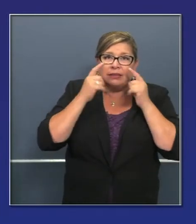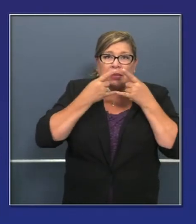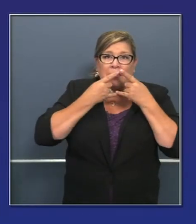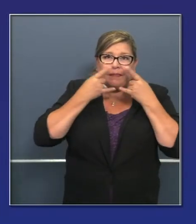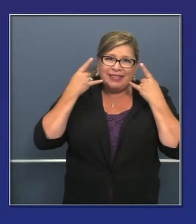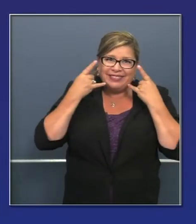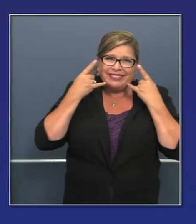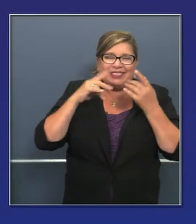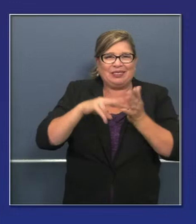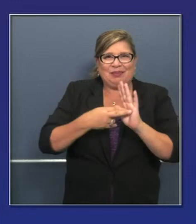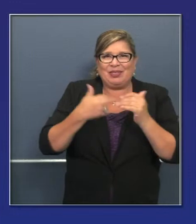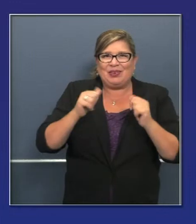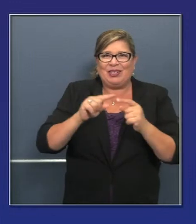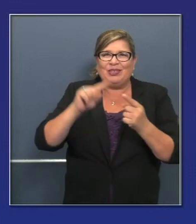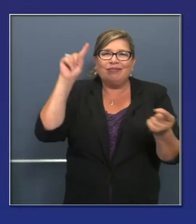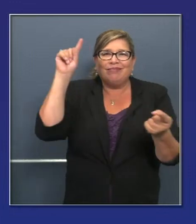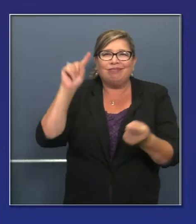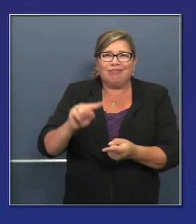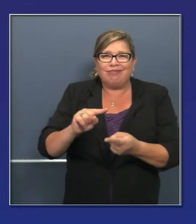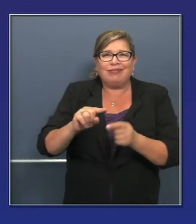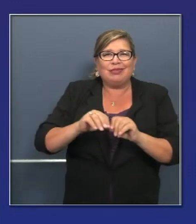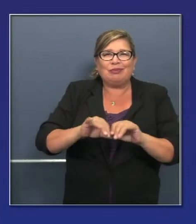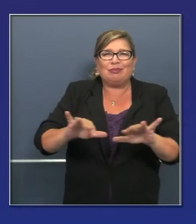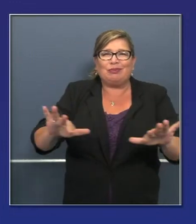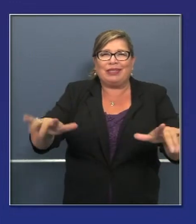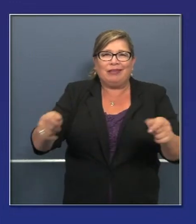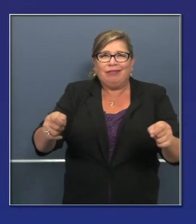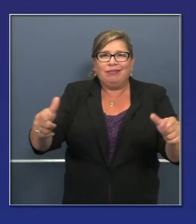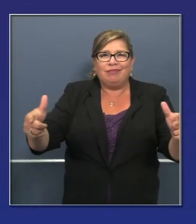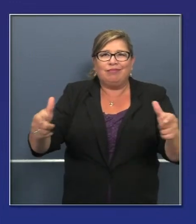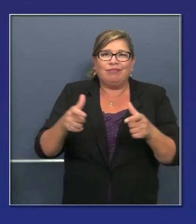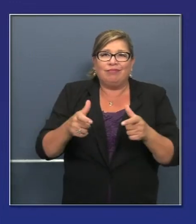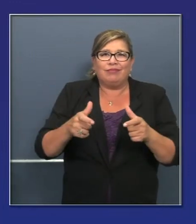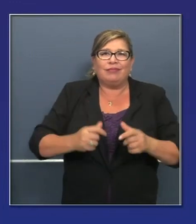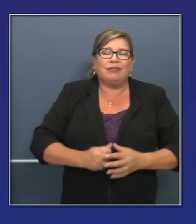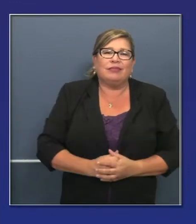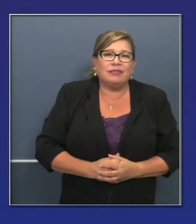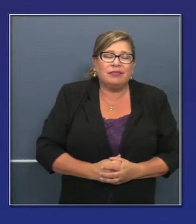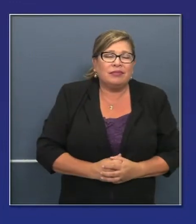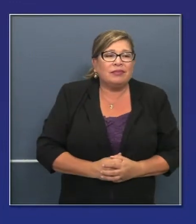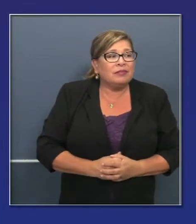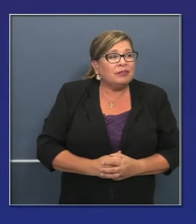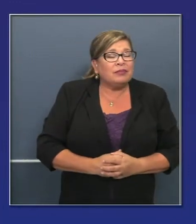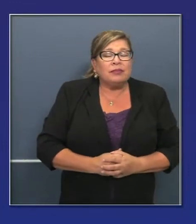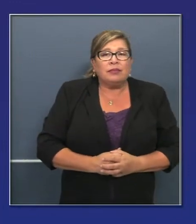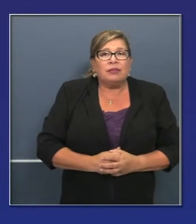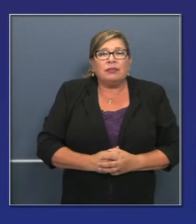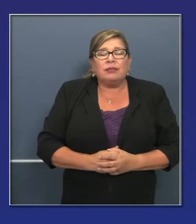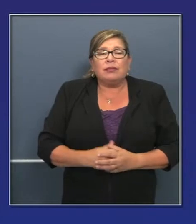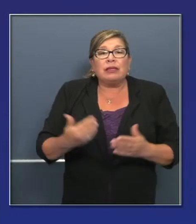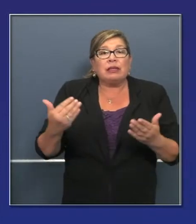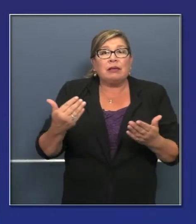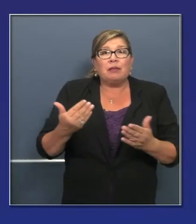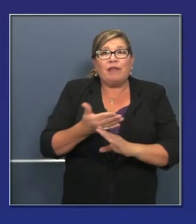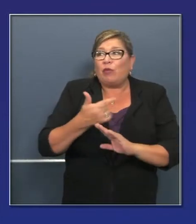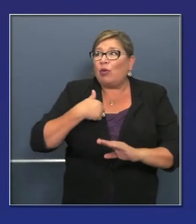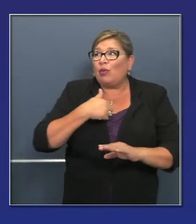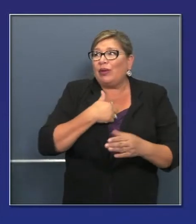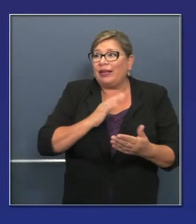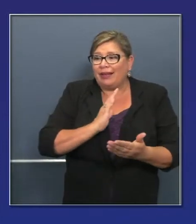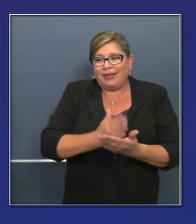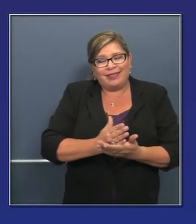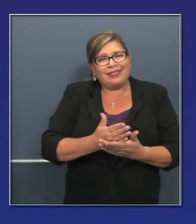and just in closing before we offer it up to any questions I cannot impress upon you more when we